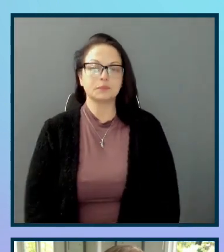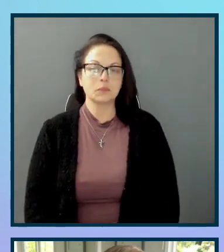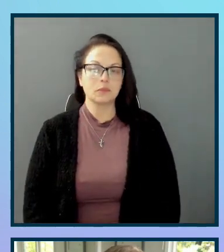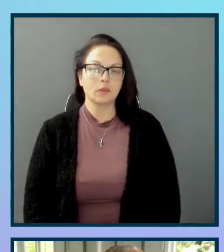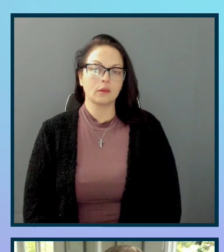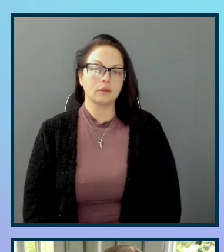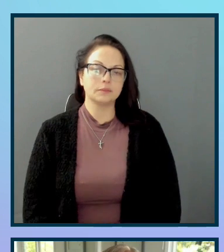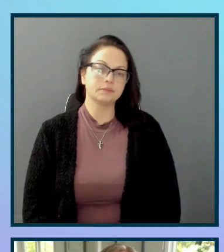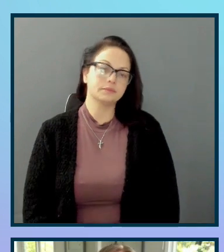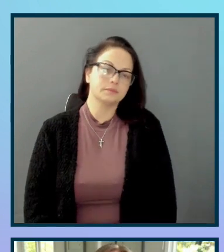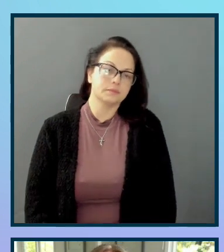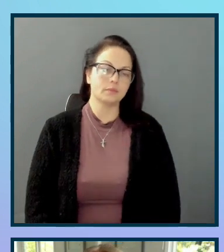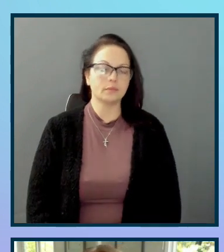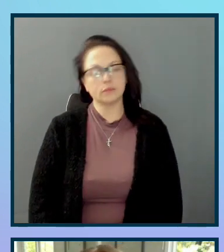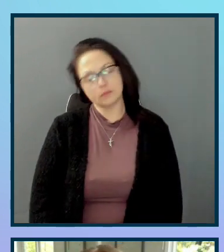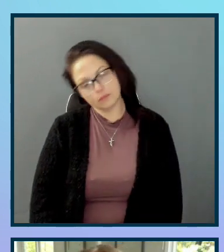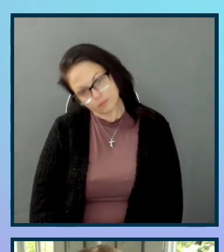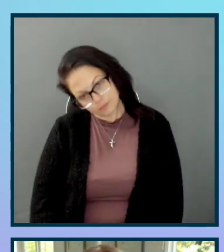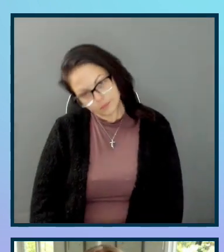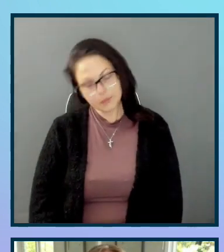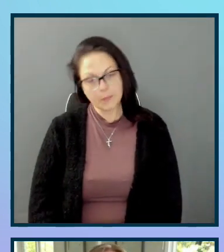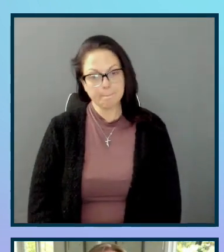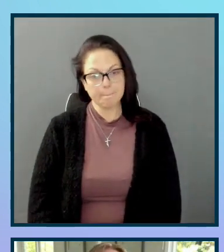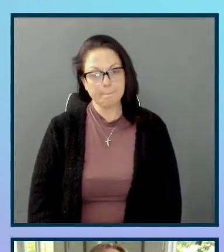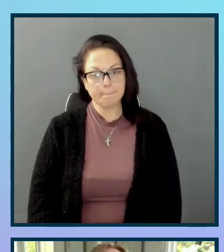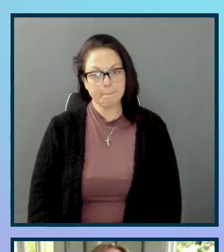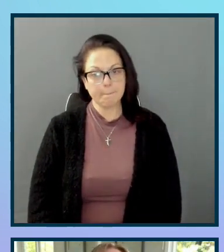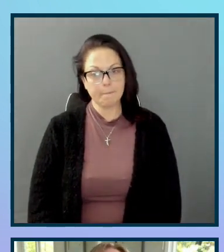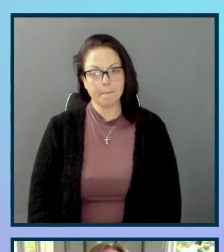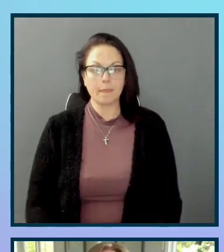The final thing is what about the day of the event, right?